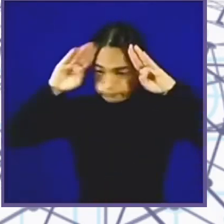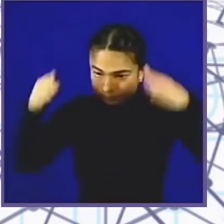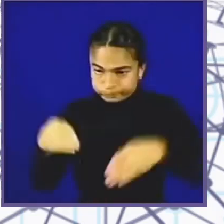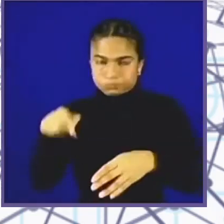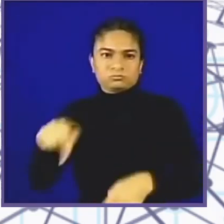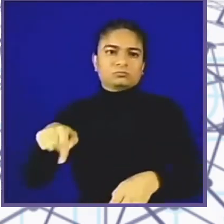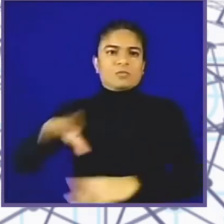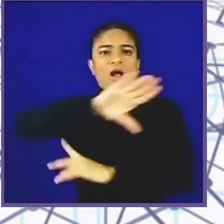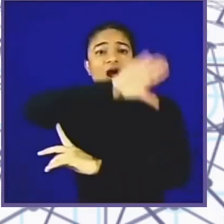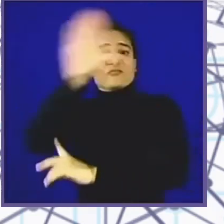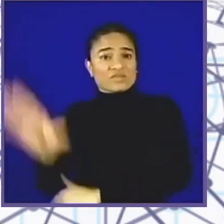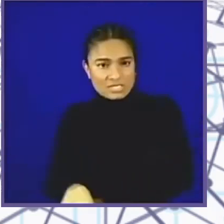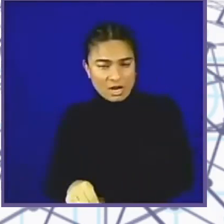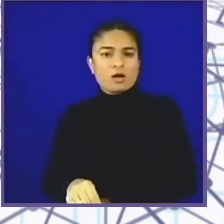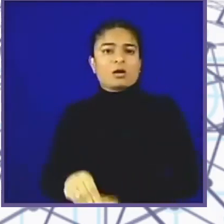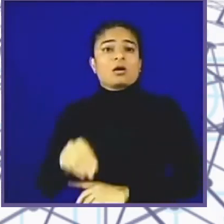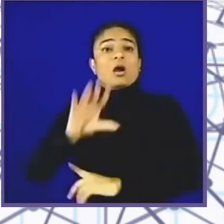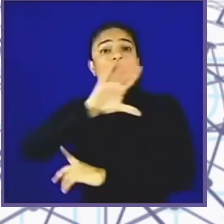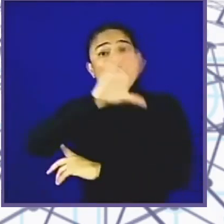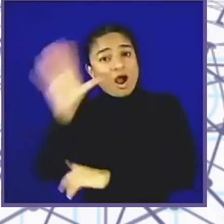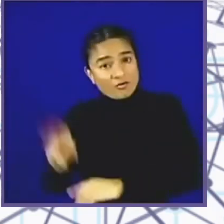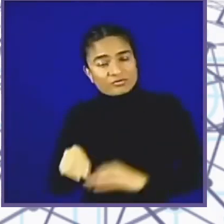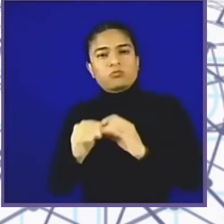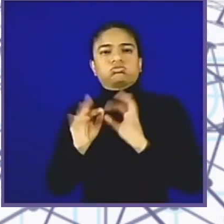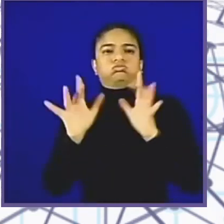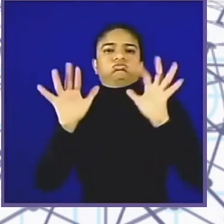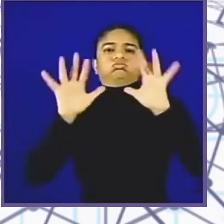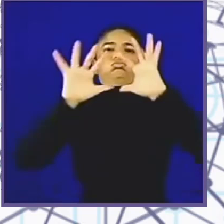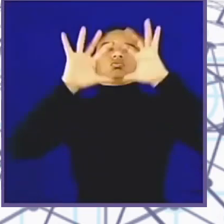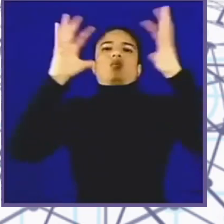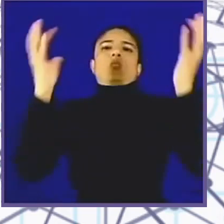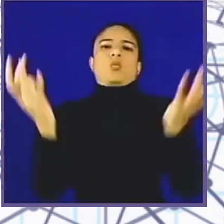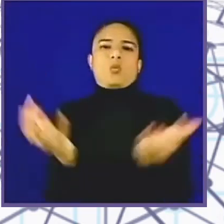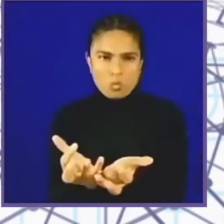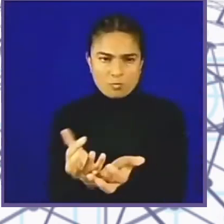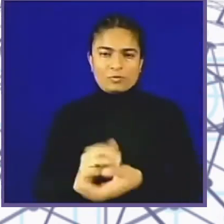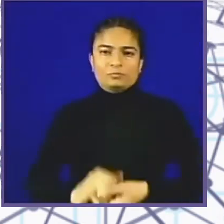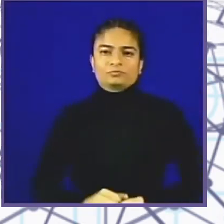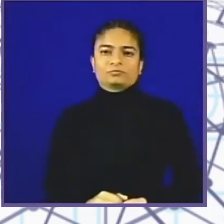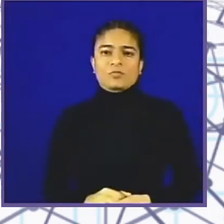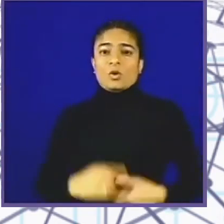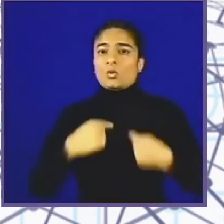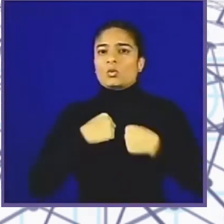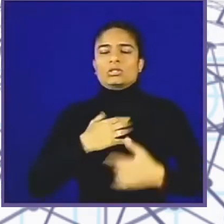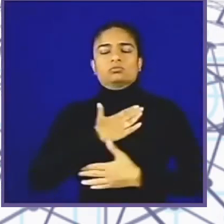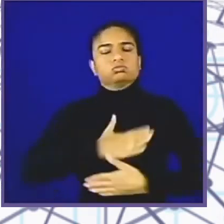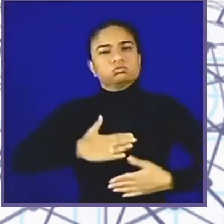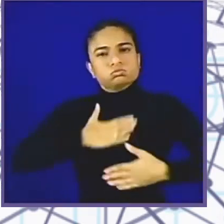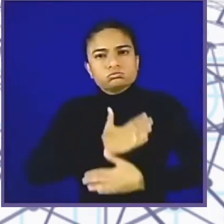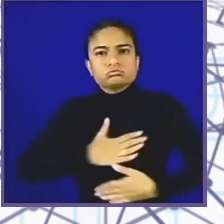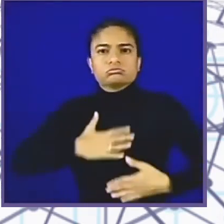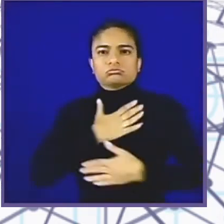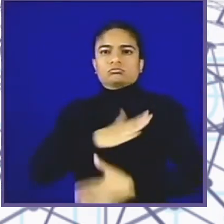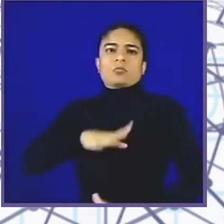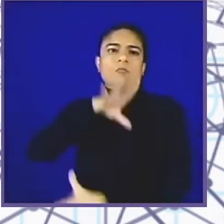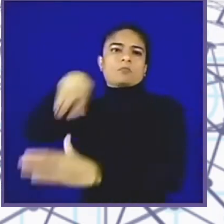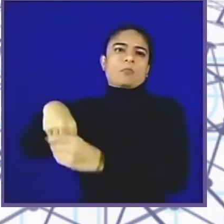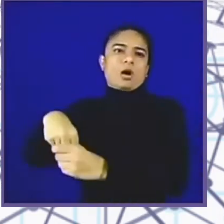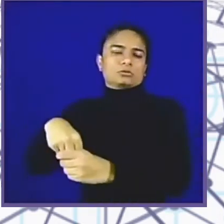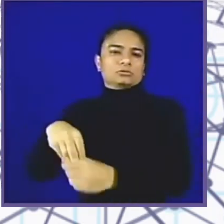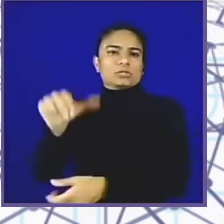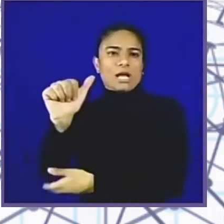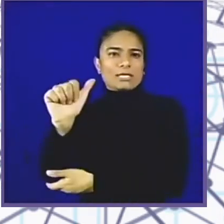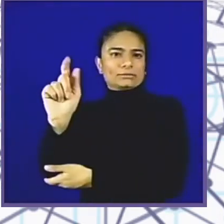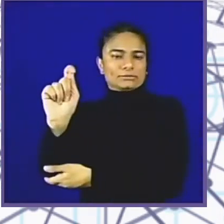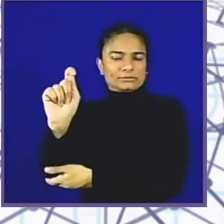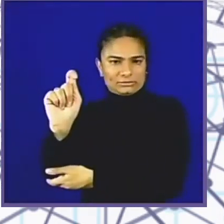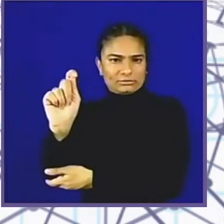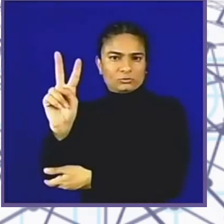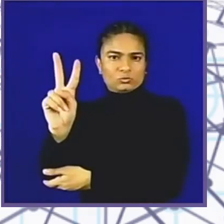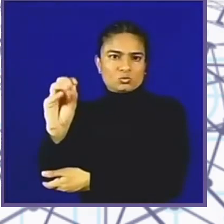and our initial work was to prove what works for innovating with persons with disabilities. Today,